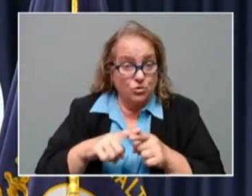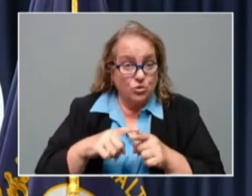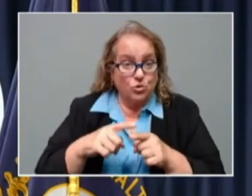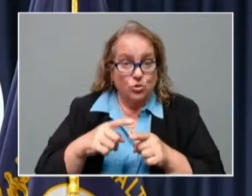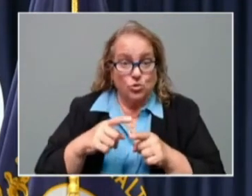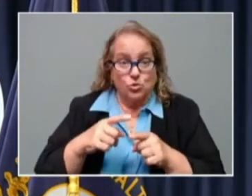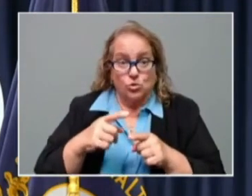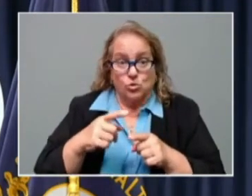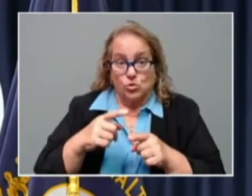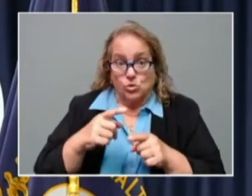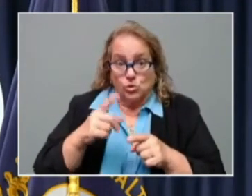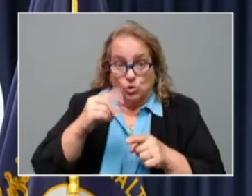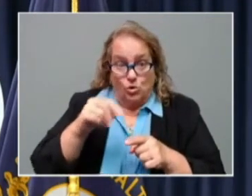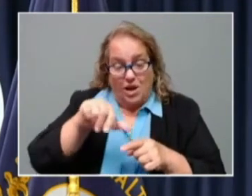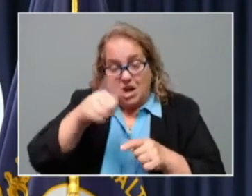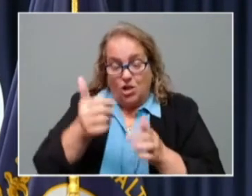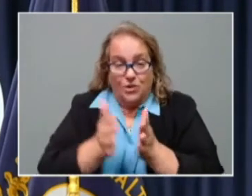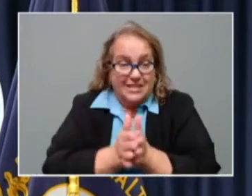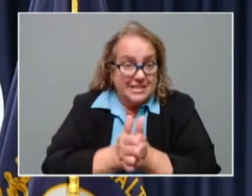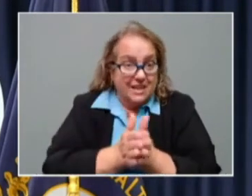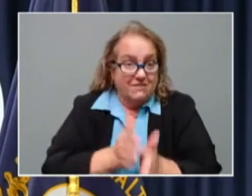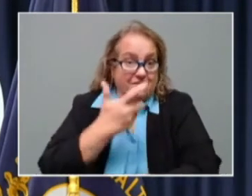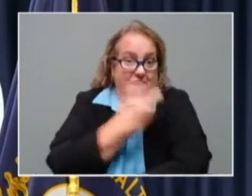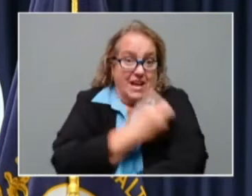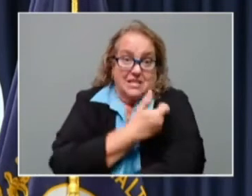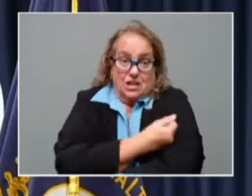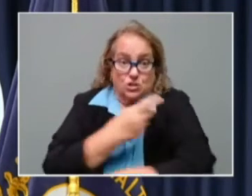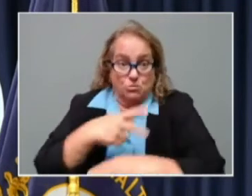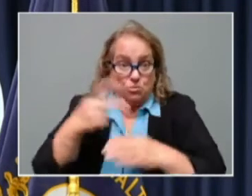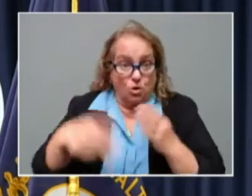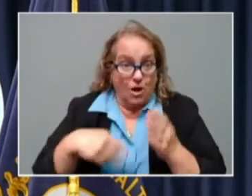incentive vaccination program in Kentucky. And secondly, can I get your